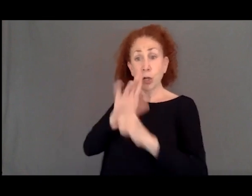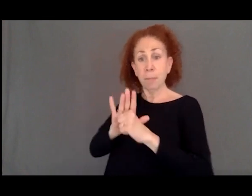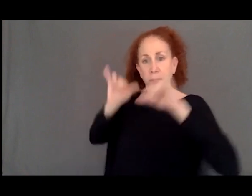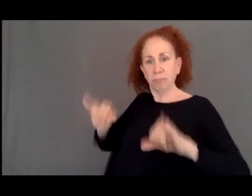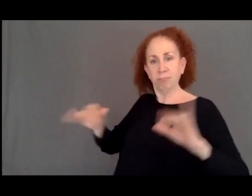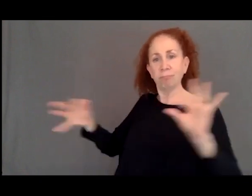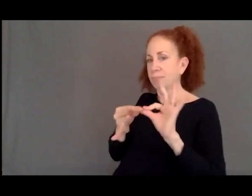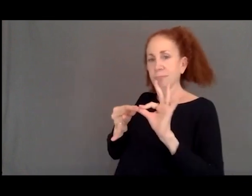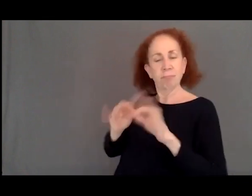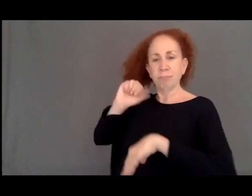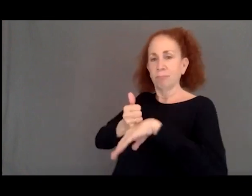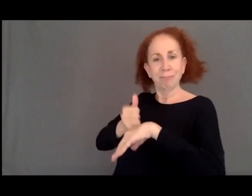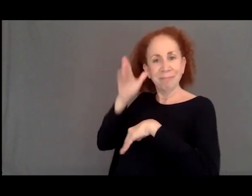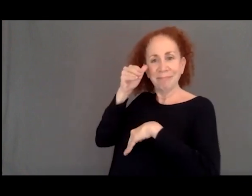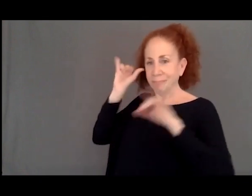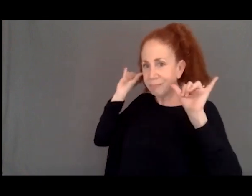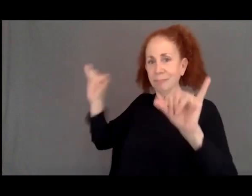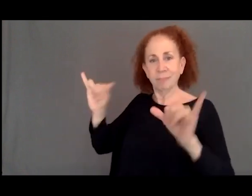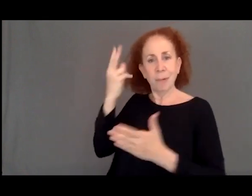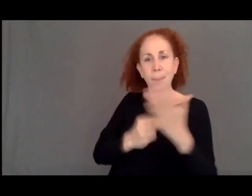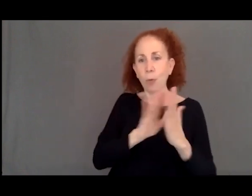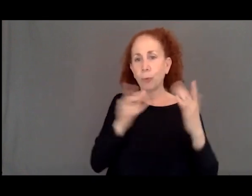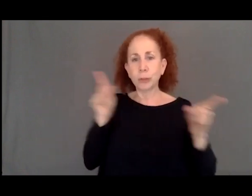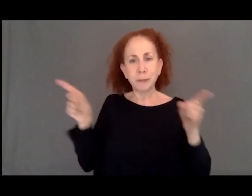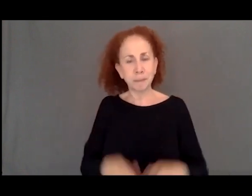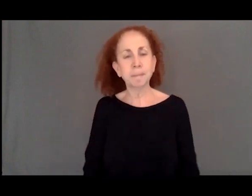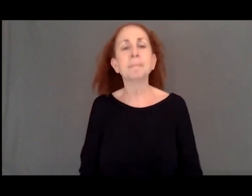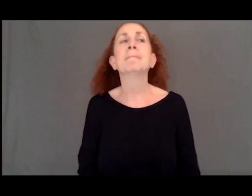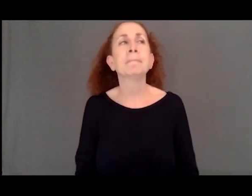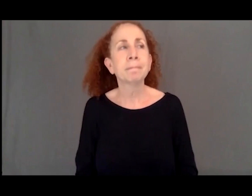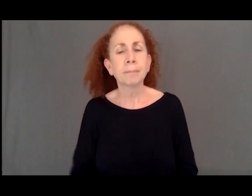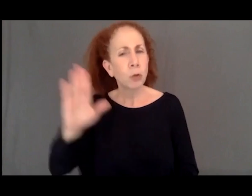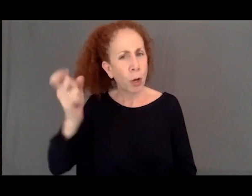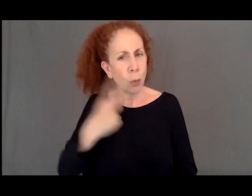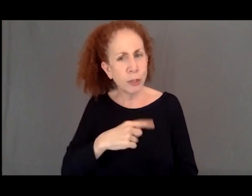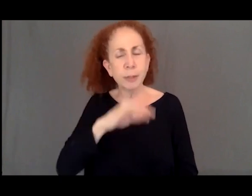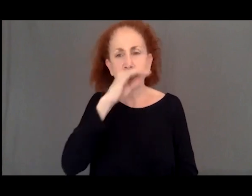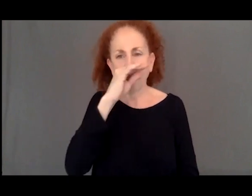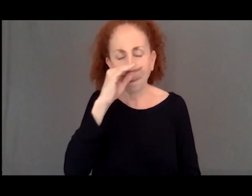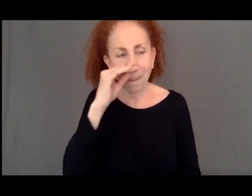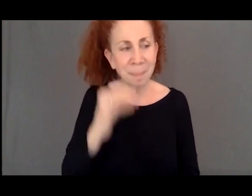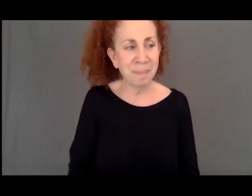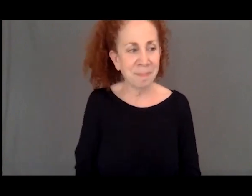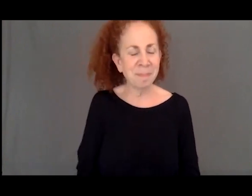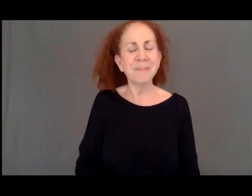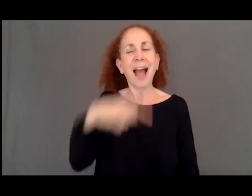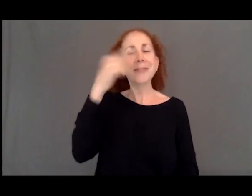remains consistently throughout these two novels? Yeah, that's a great question. And I'll give you an anecdote.